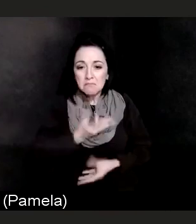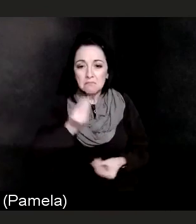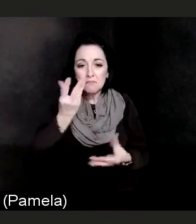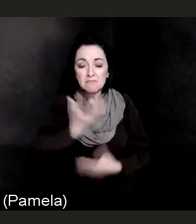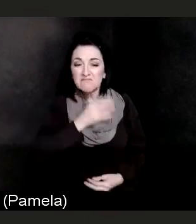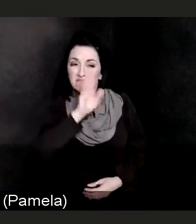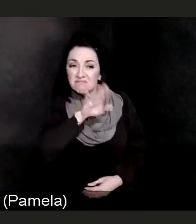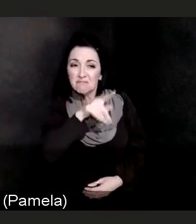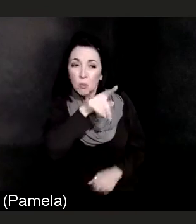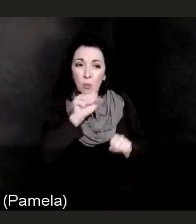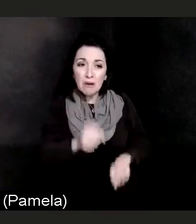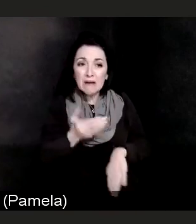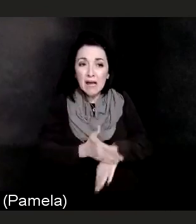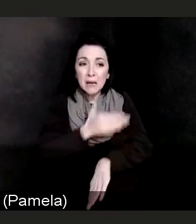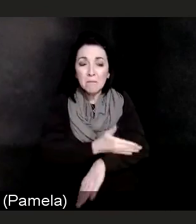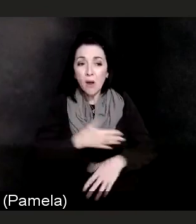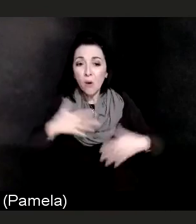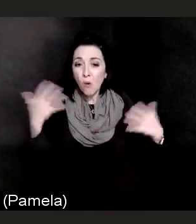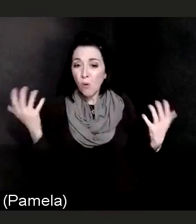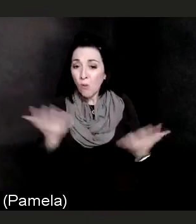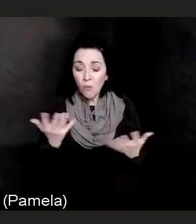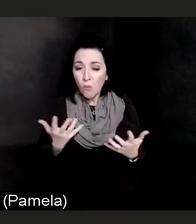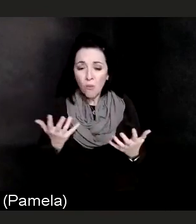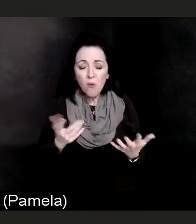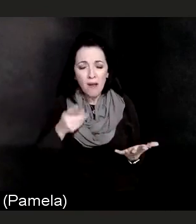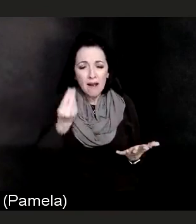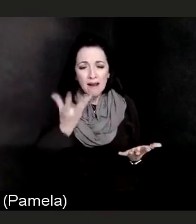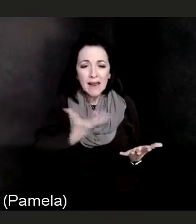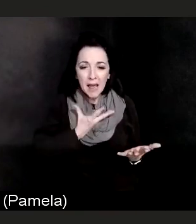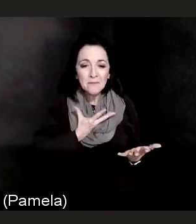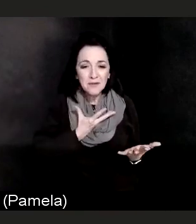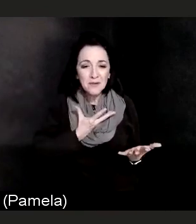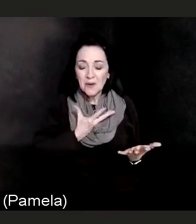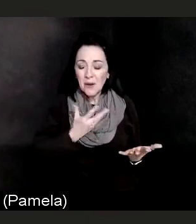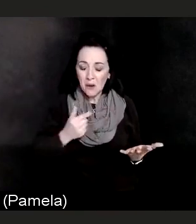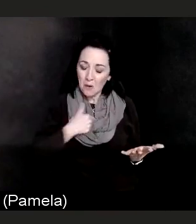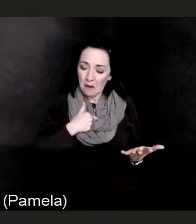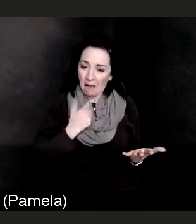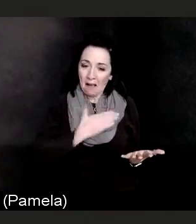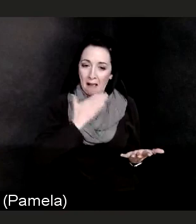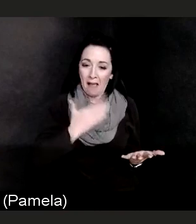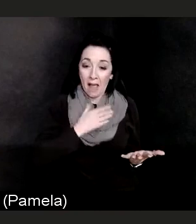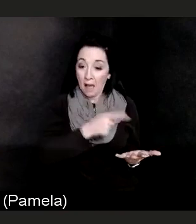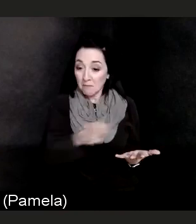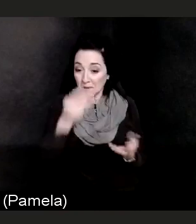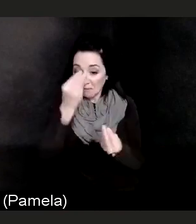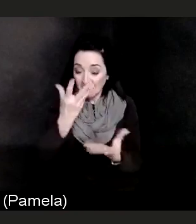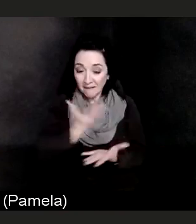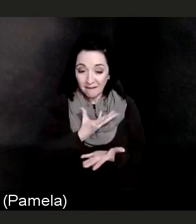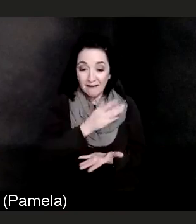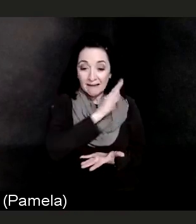whether it's Bill Chasanov's microphone, or how to make sure that we communicate back with you about the list.